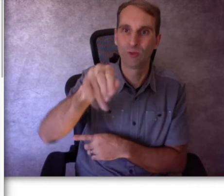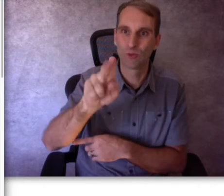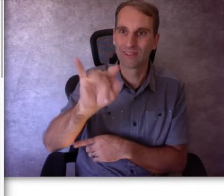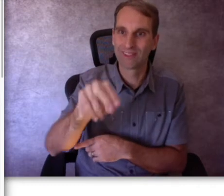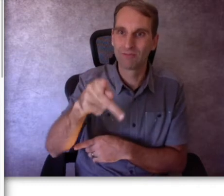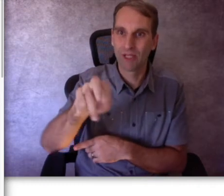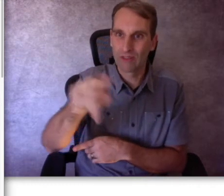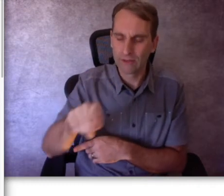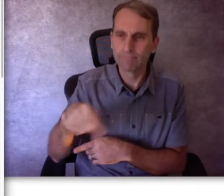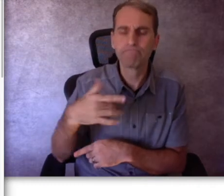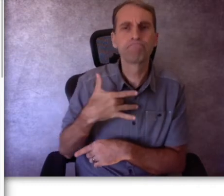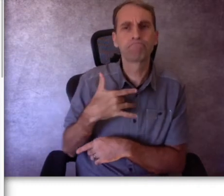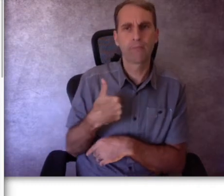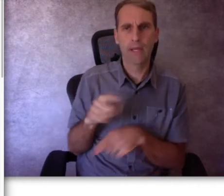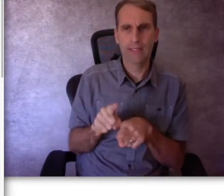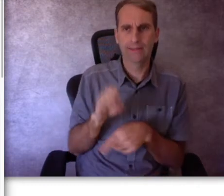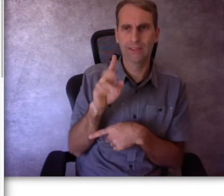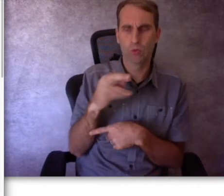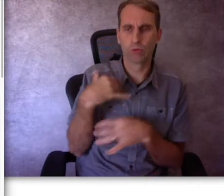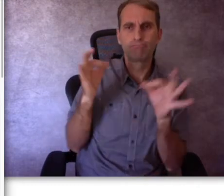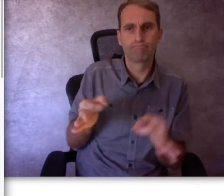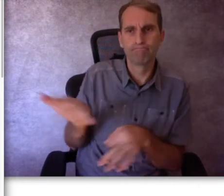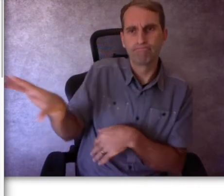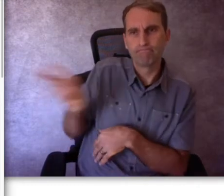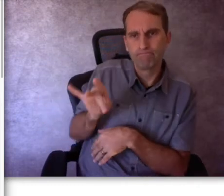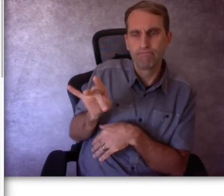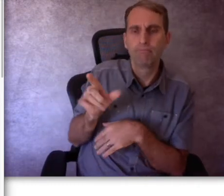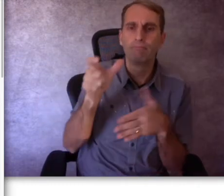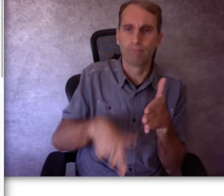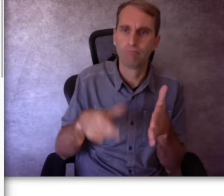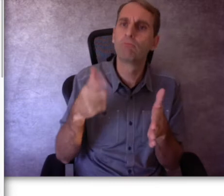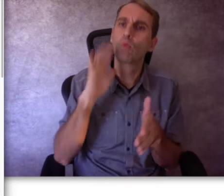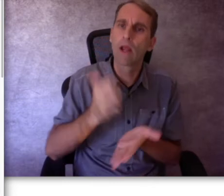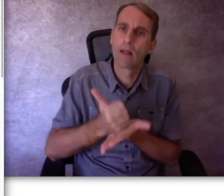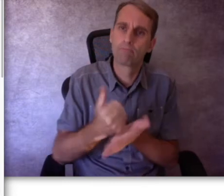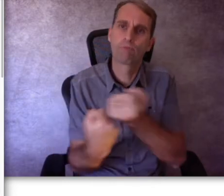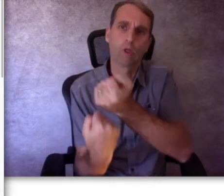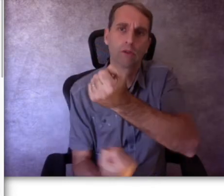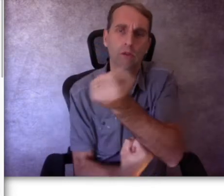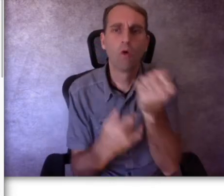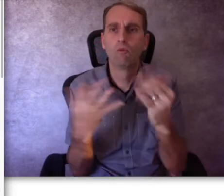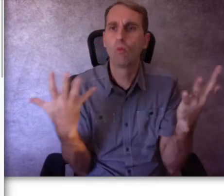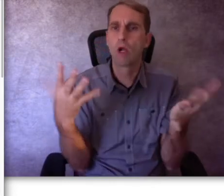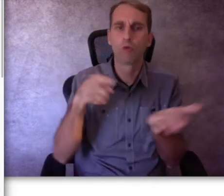and translated by Justin Perez. As editor I made the decision to select this article to help support